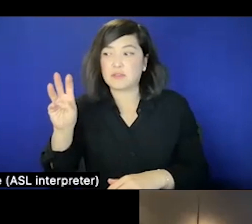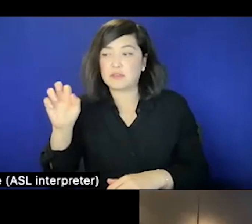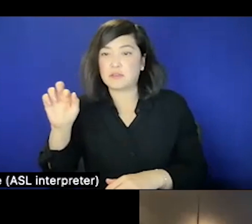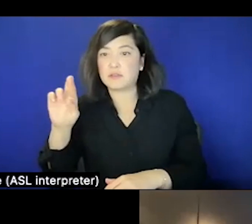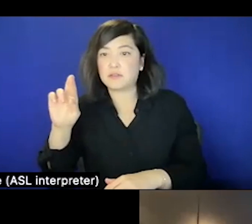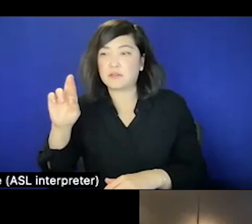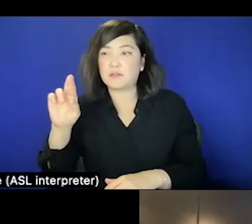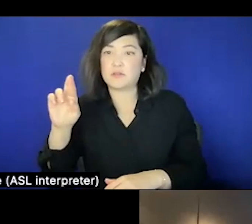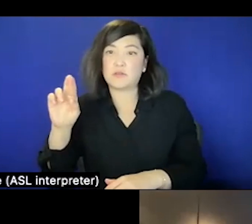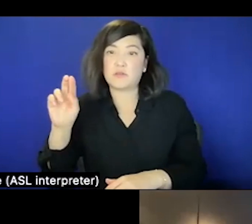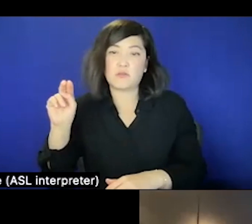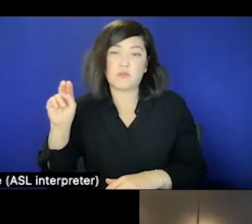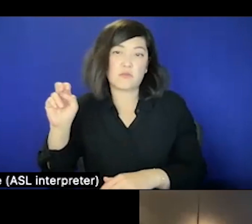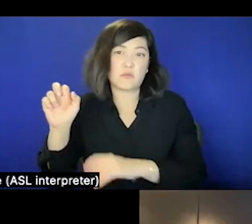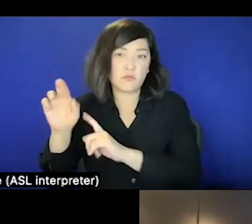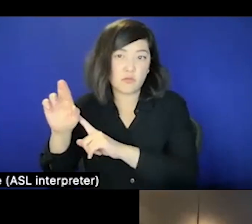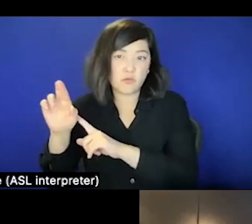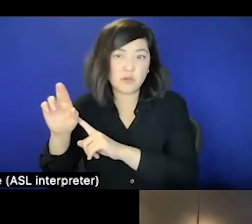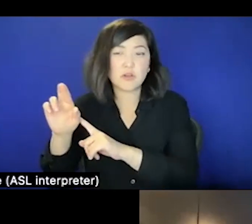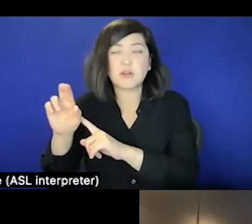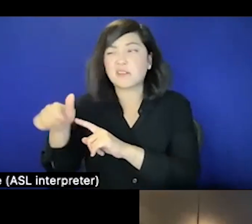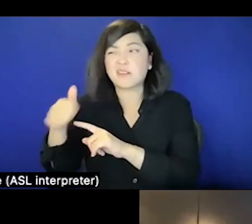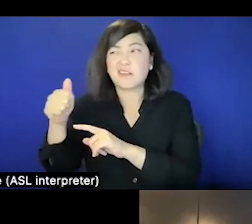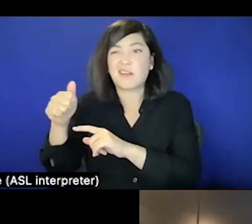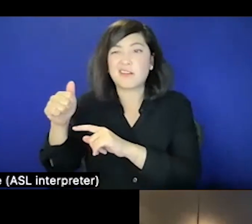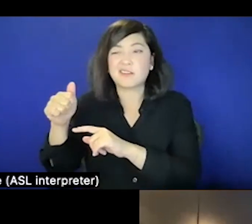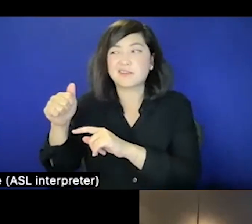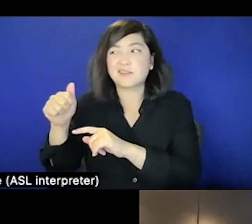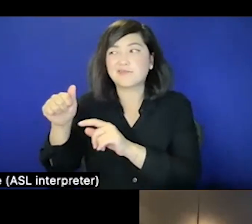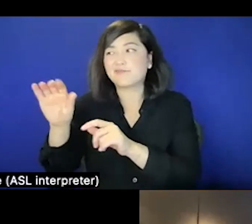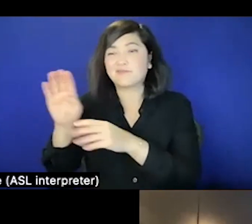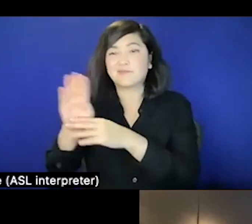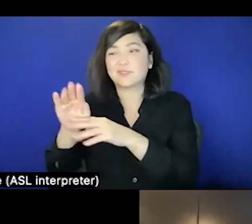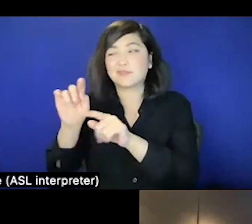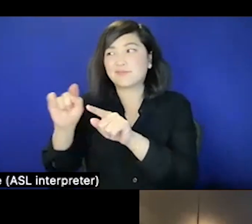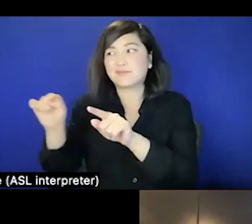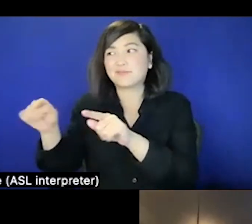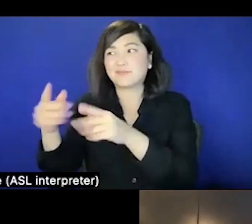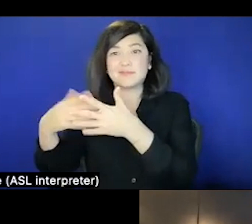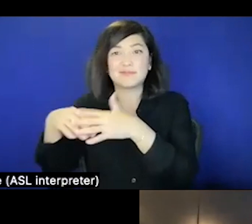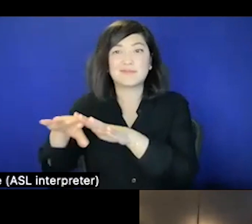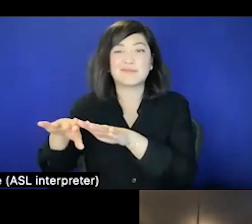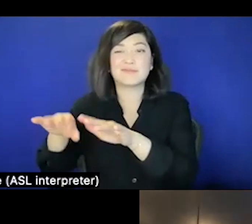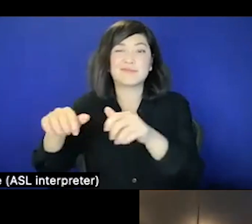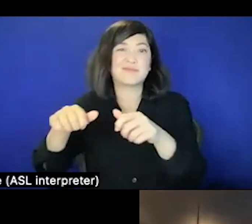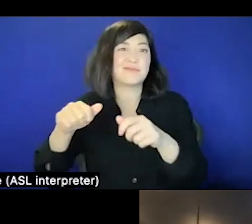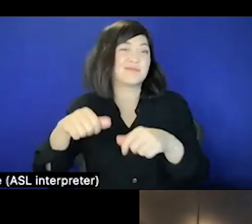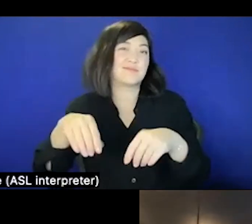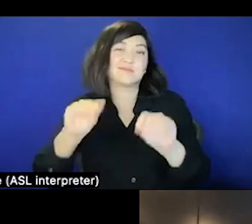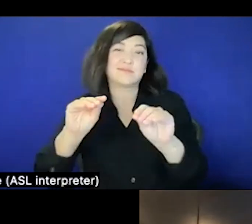and then a variety of other businesses integrate and then sell off its assets. So it's hard to